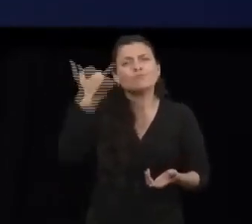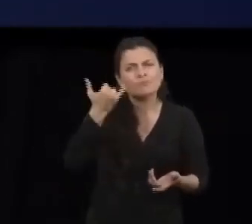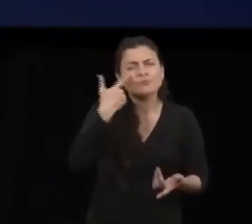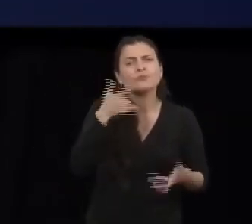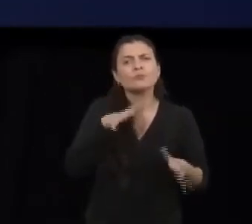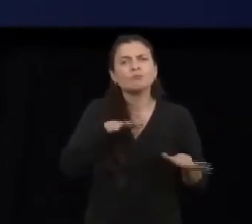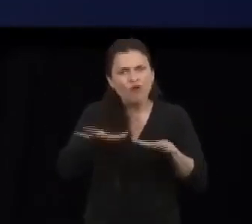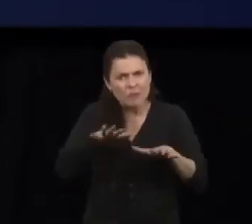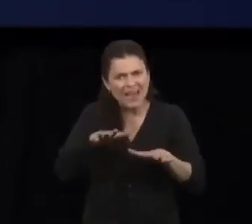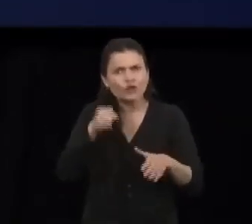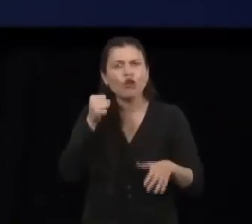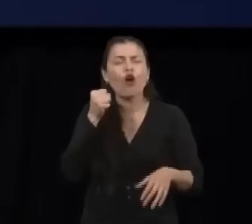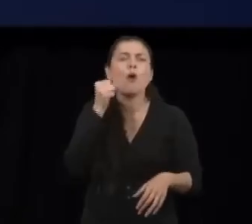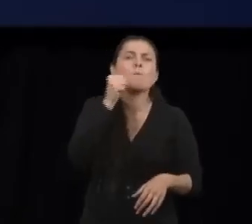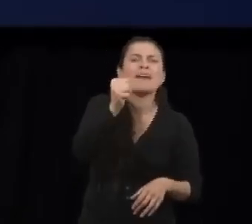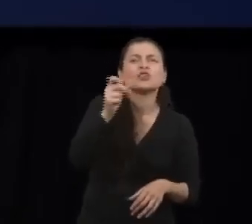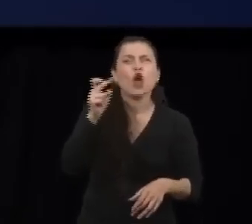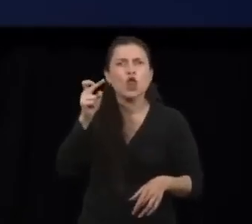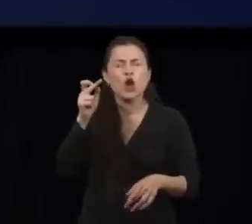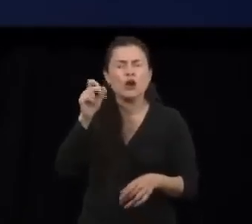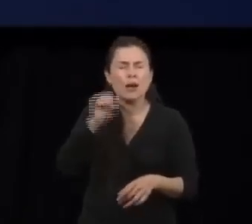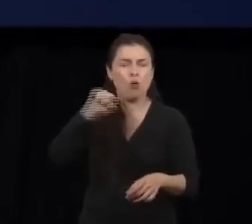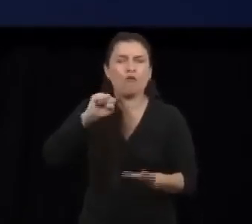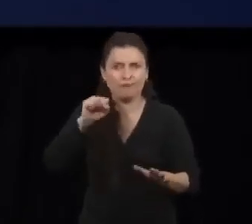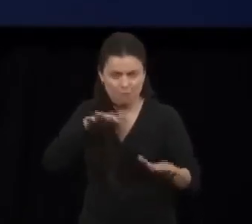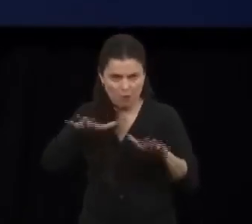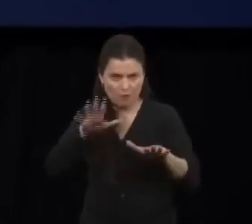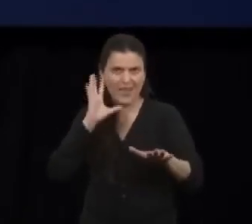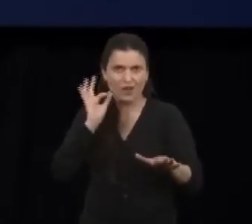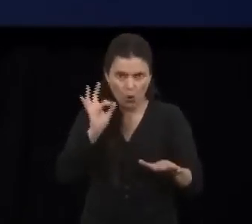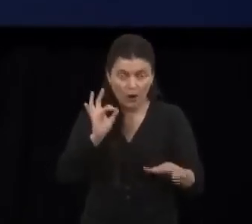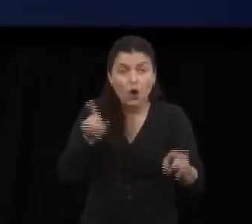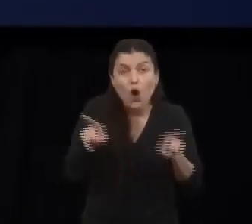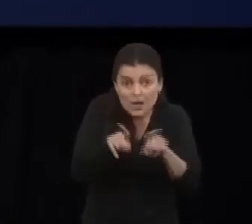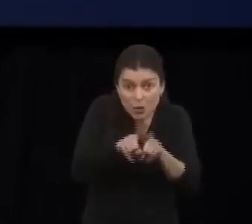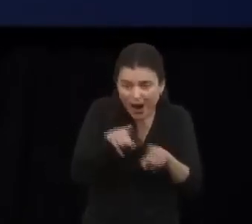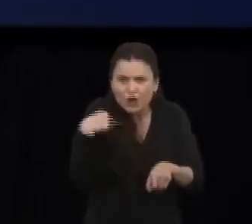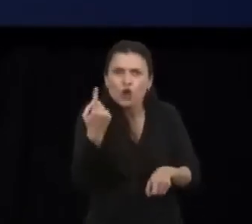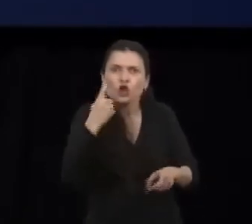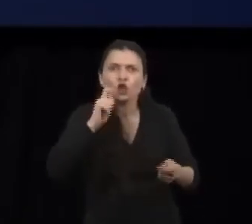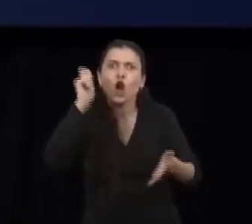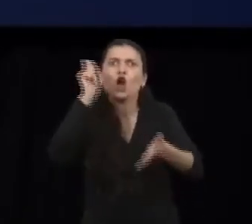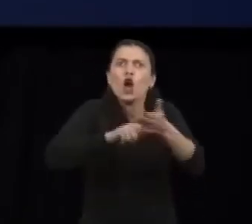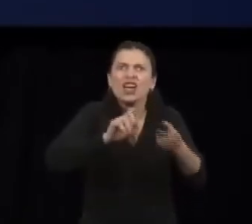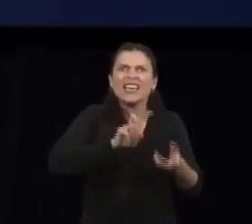and there was no transfer to prices. In fact, nuclear inflation continued to fall.